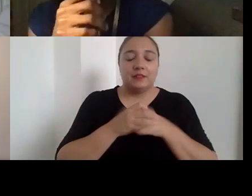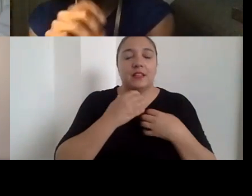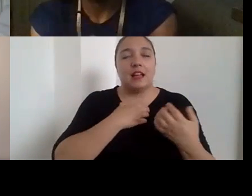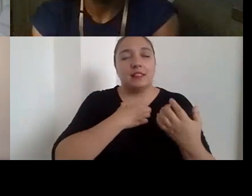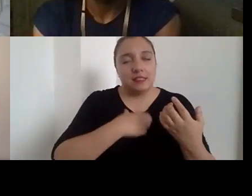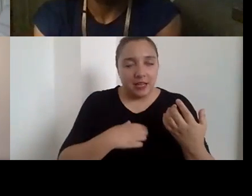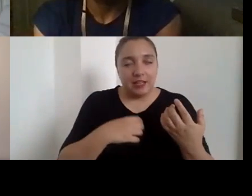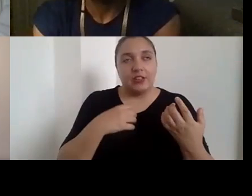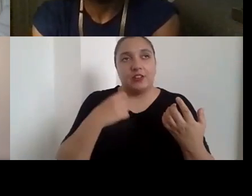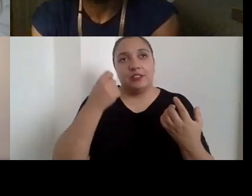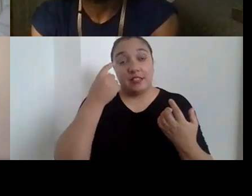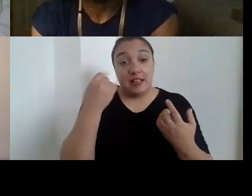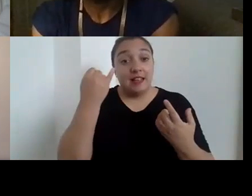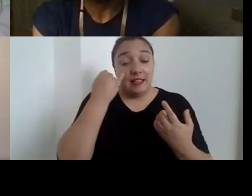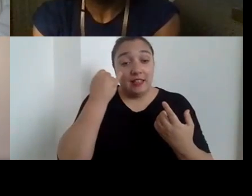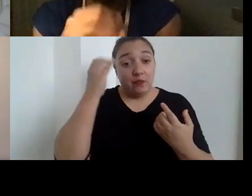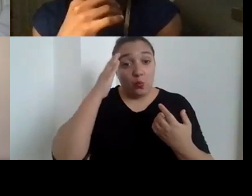going to rebuild some people are going to give up their